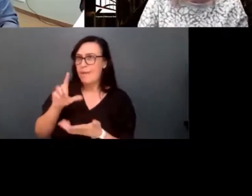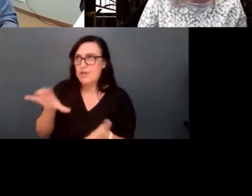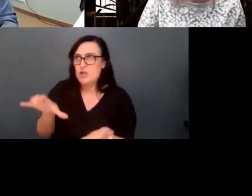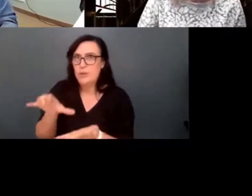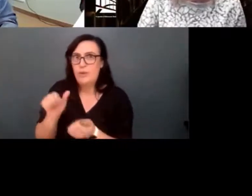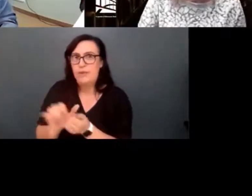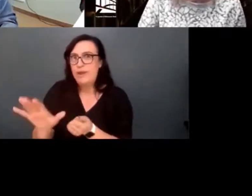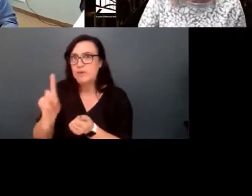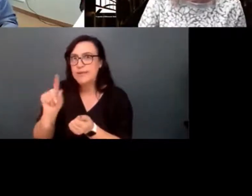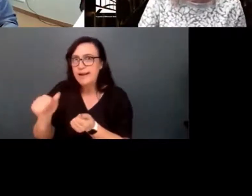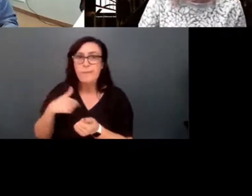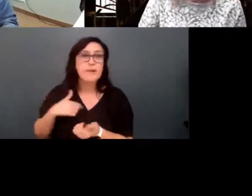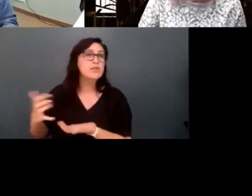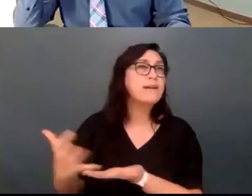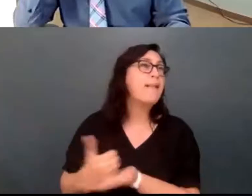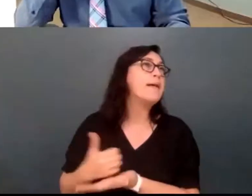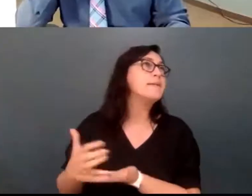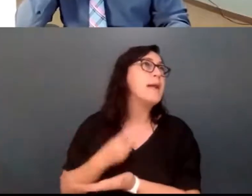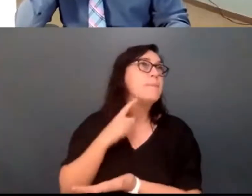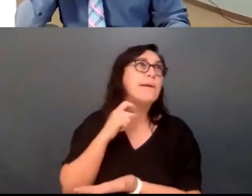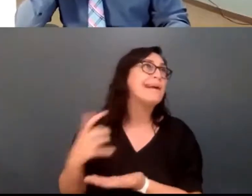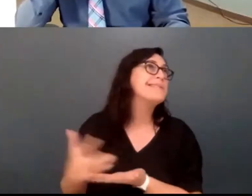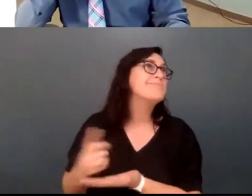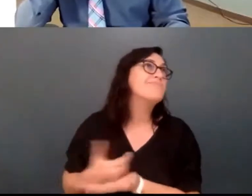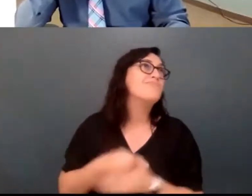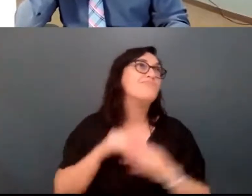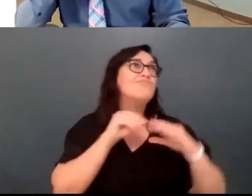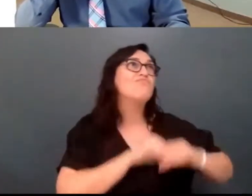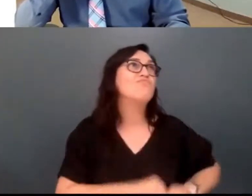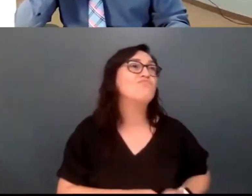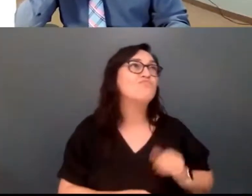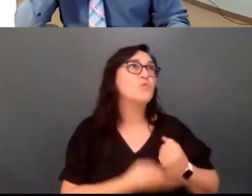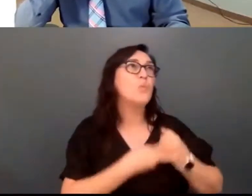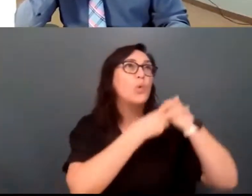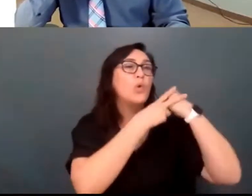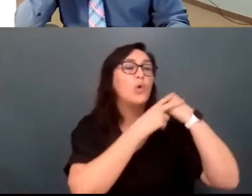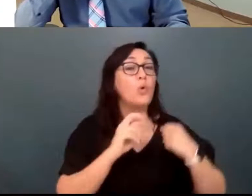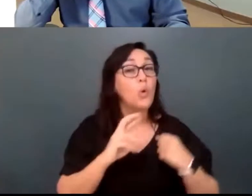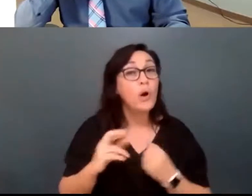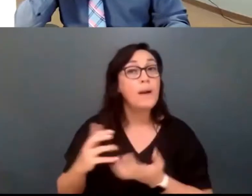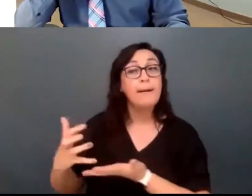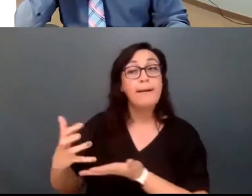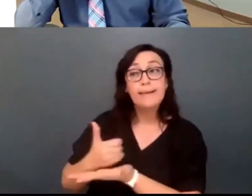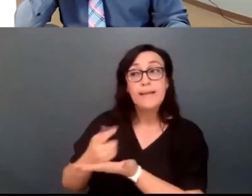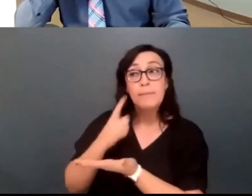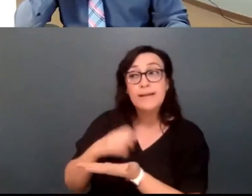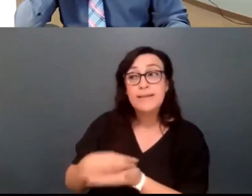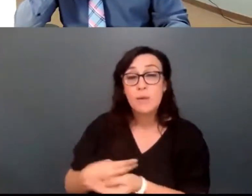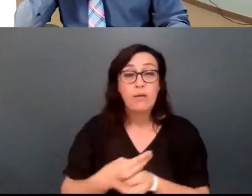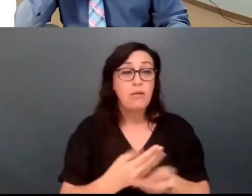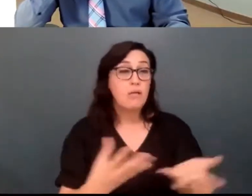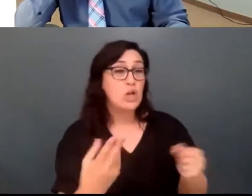just because it's something we do? Are we collecting this data because we're going to actually utilize it in ways and making